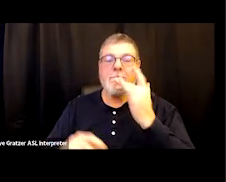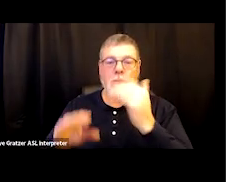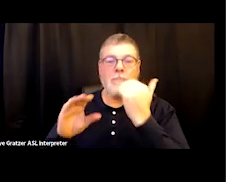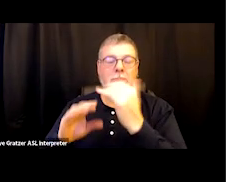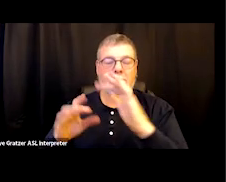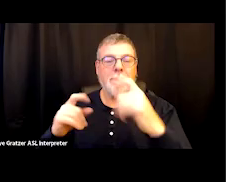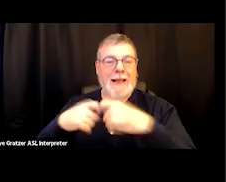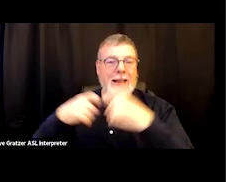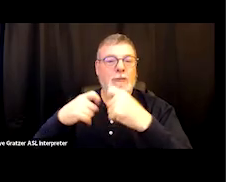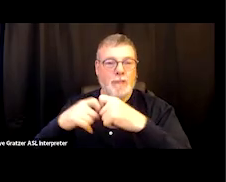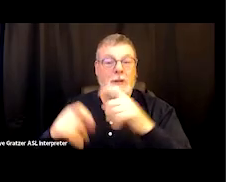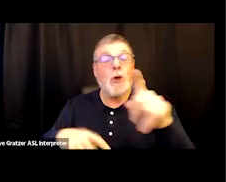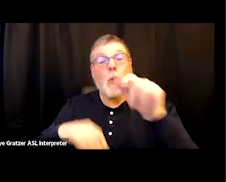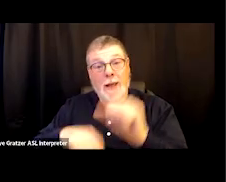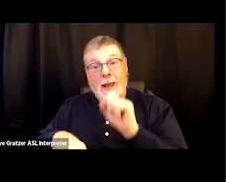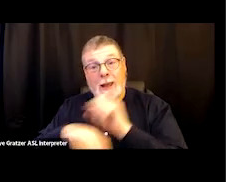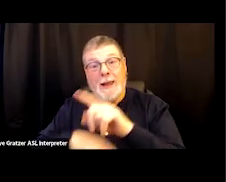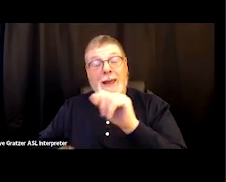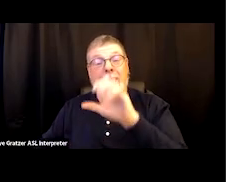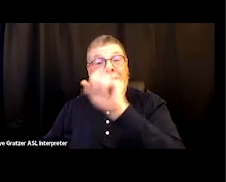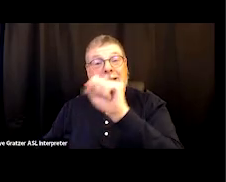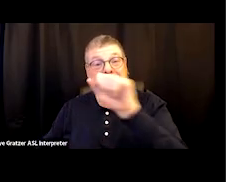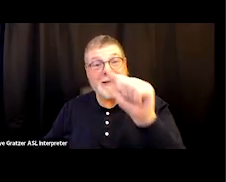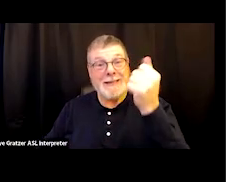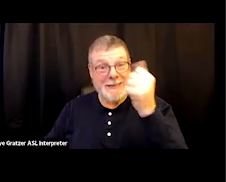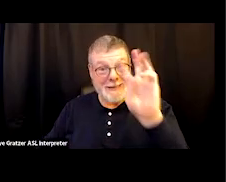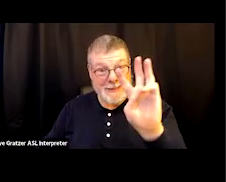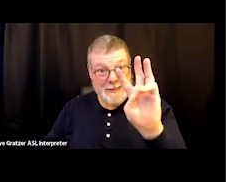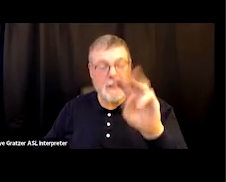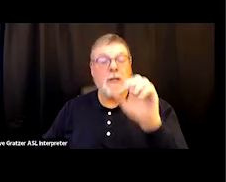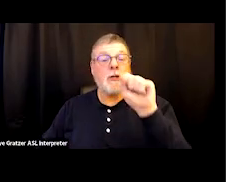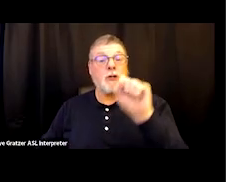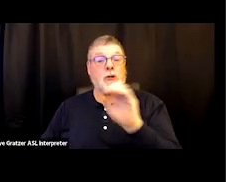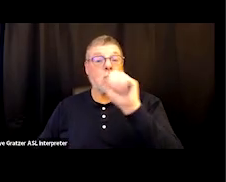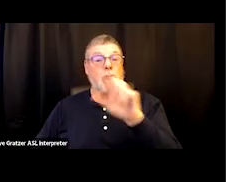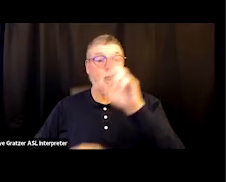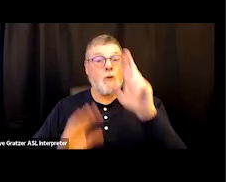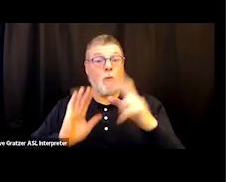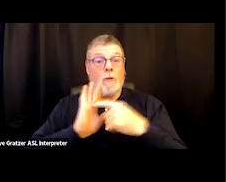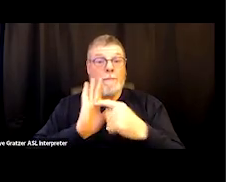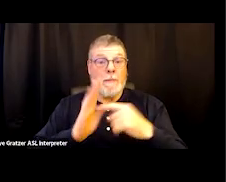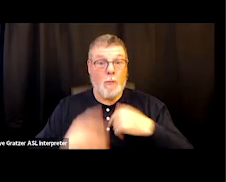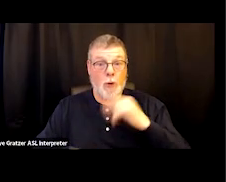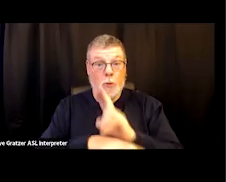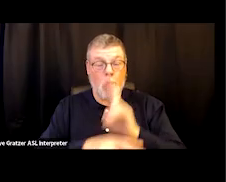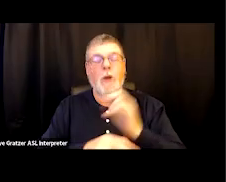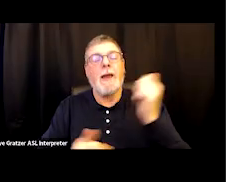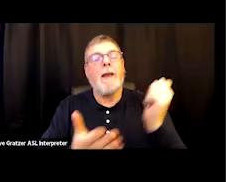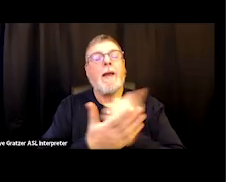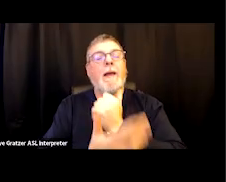You could submit the SSA-16 using the SOAR model. What we highly recommend is doing everything online